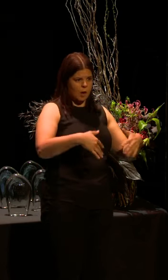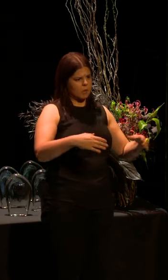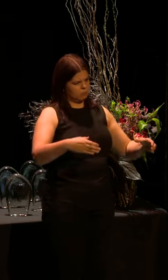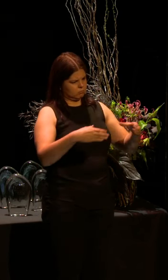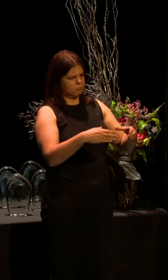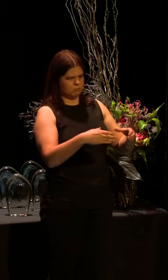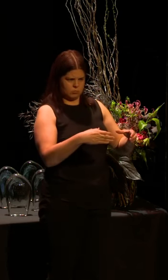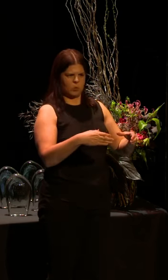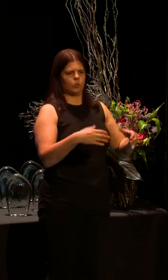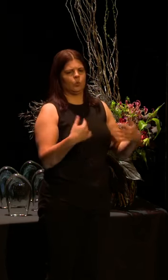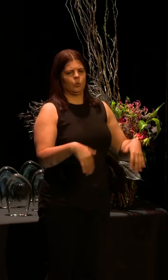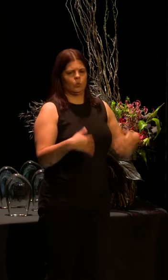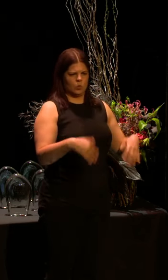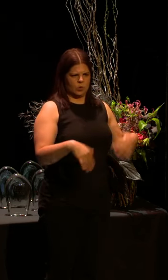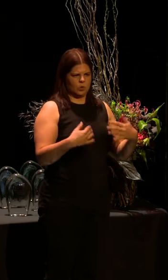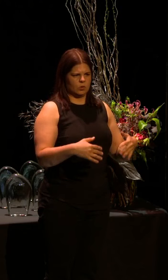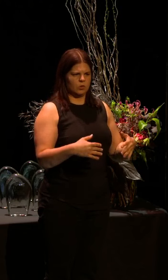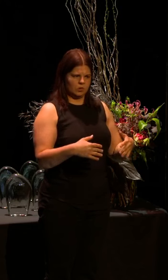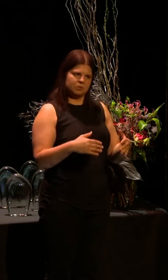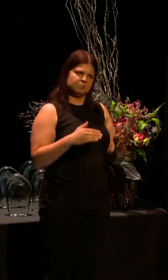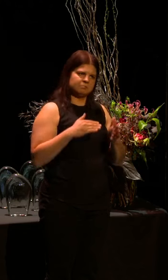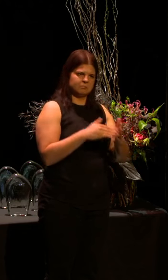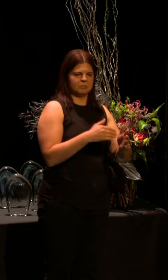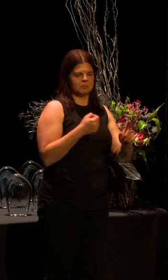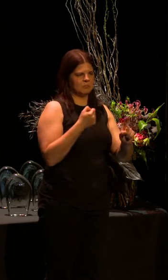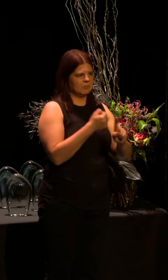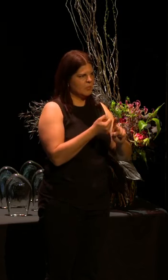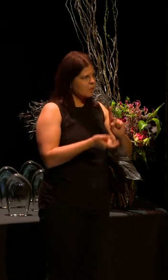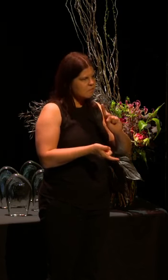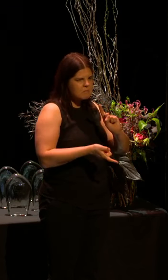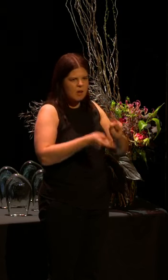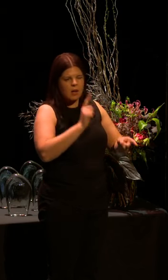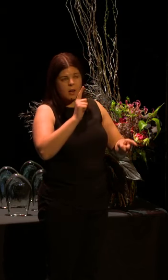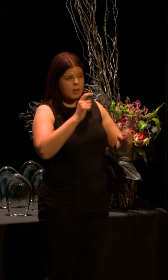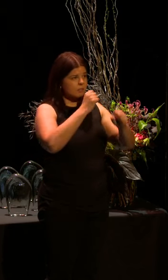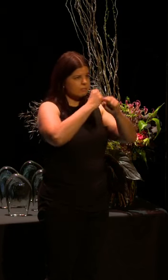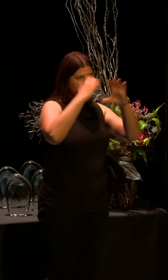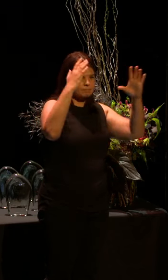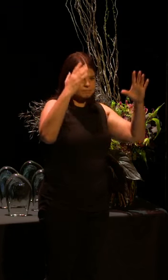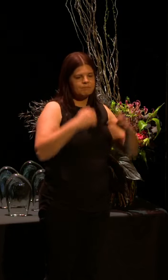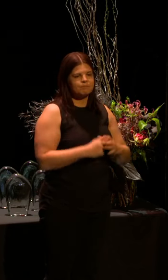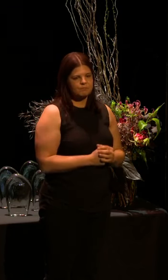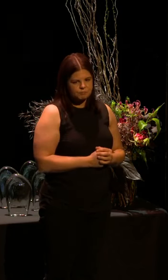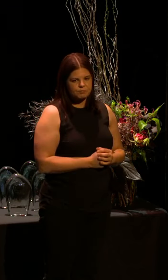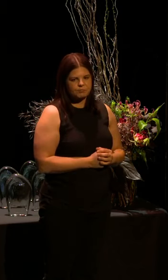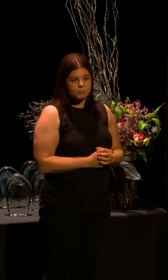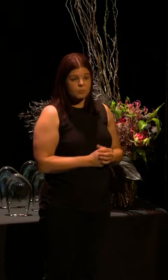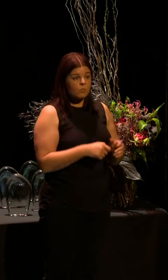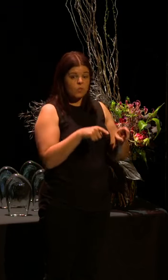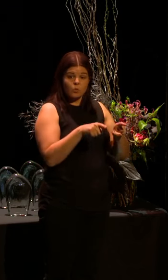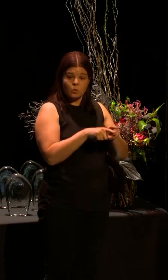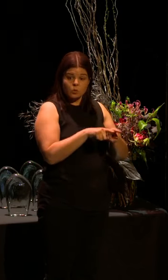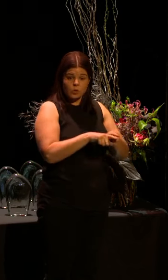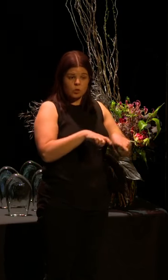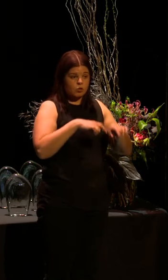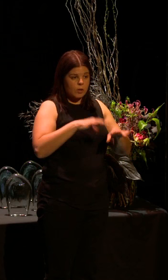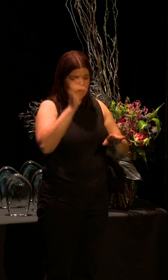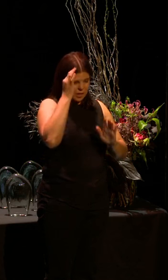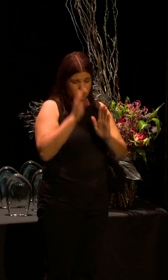to the creative life of our nation. I'd like to welcome members of the Australia Council board who are here tonight in force,